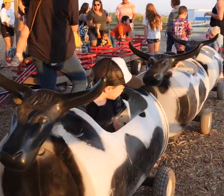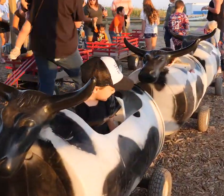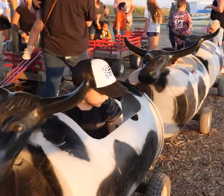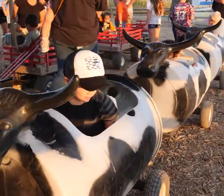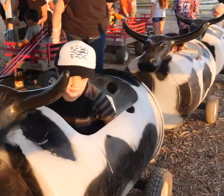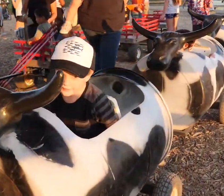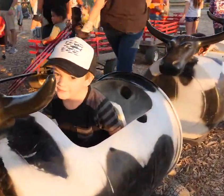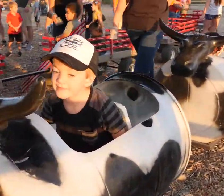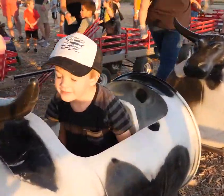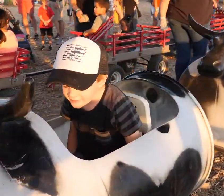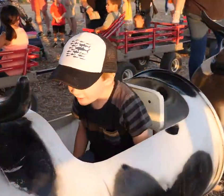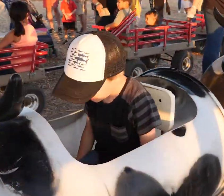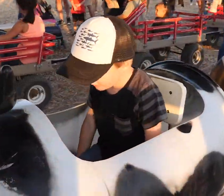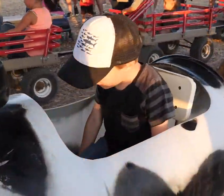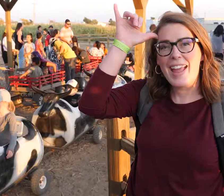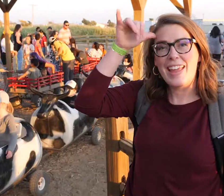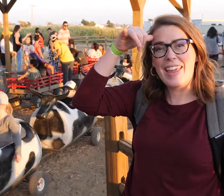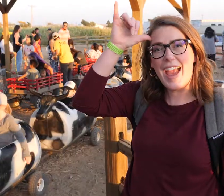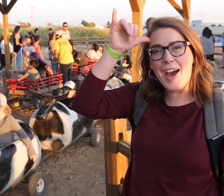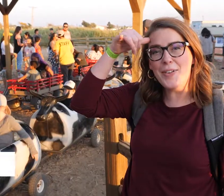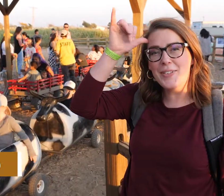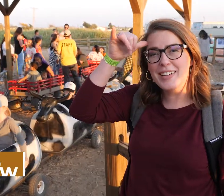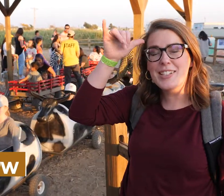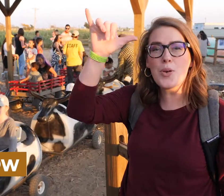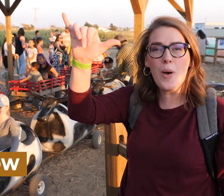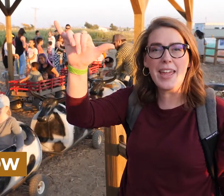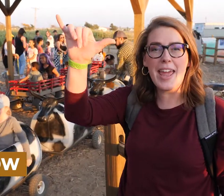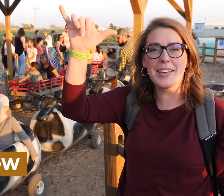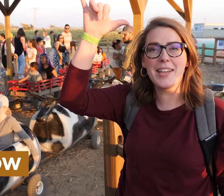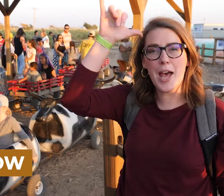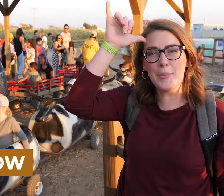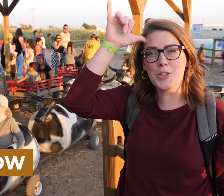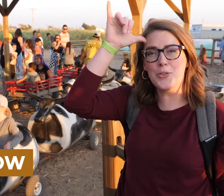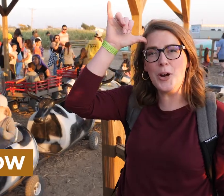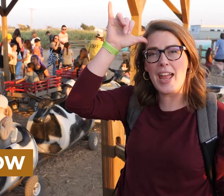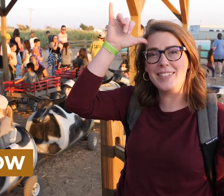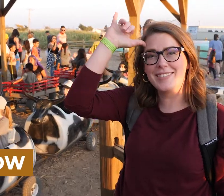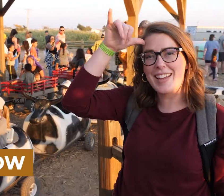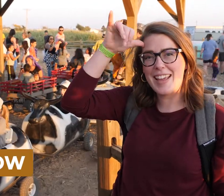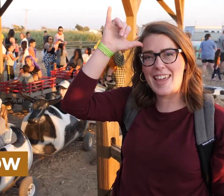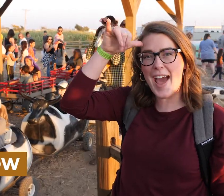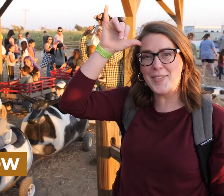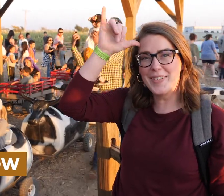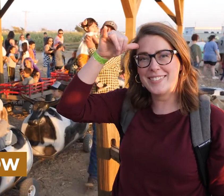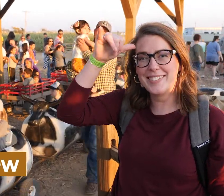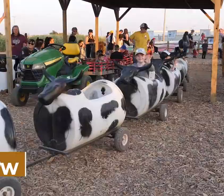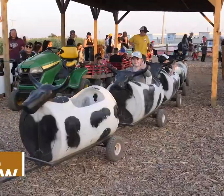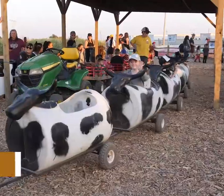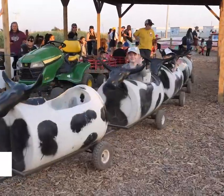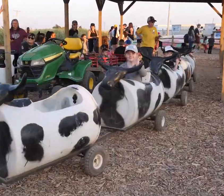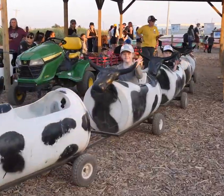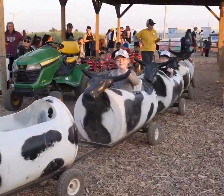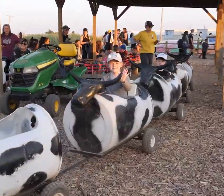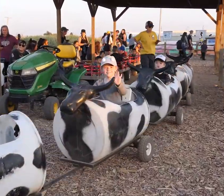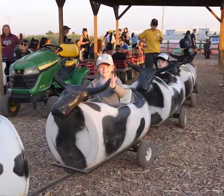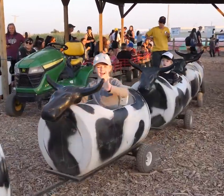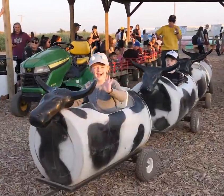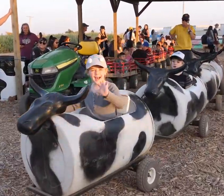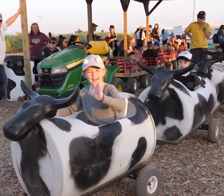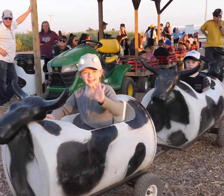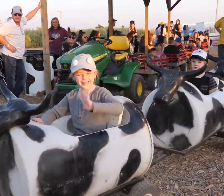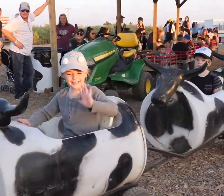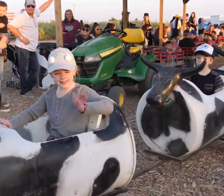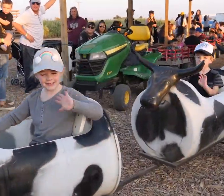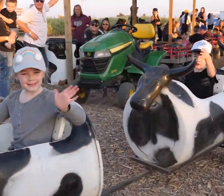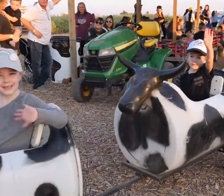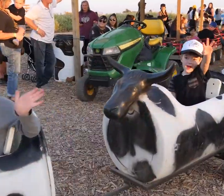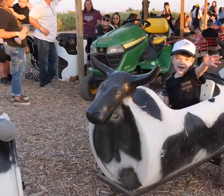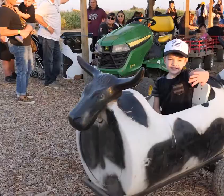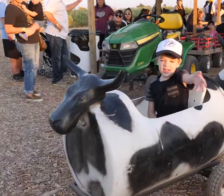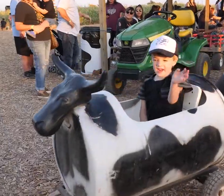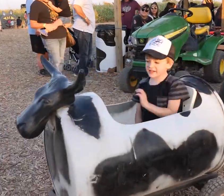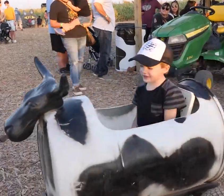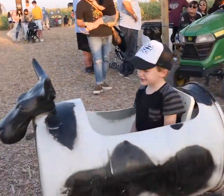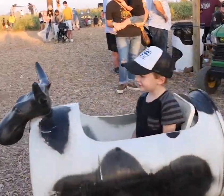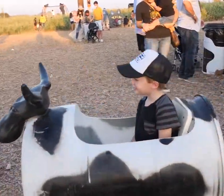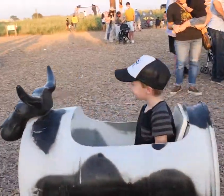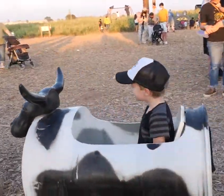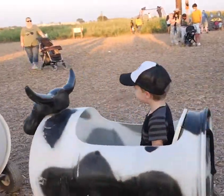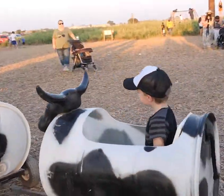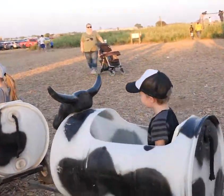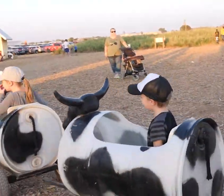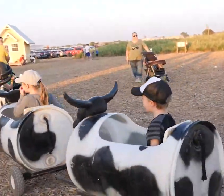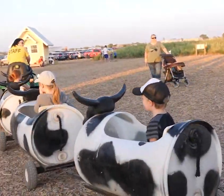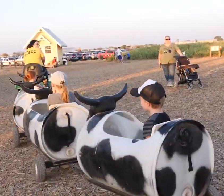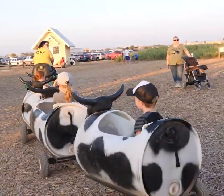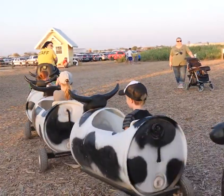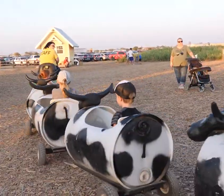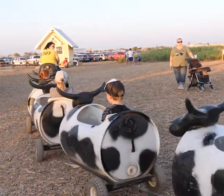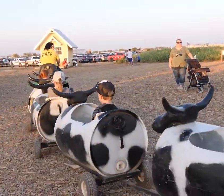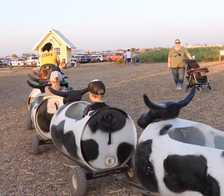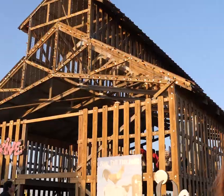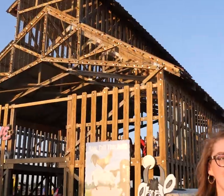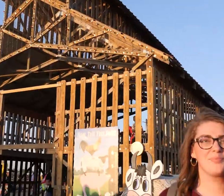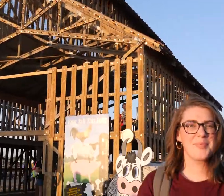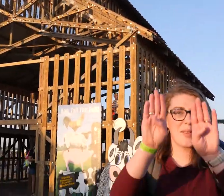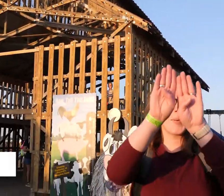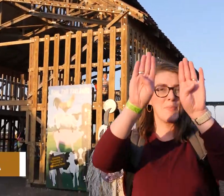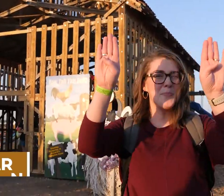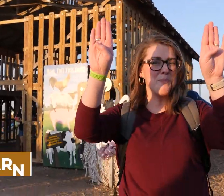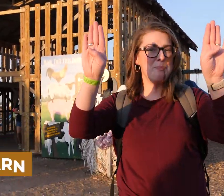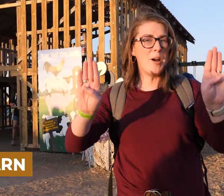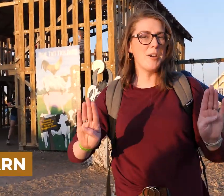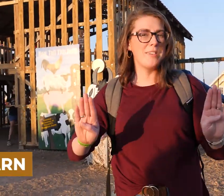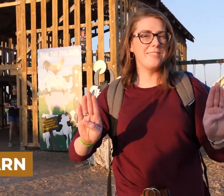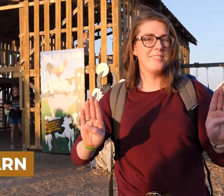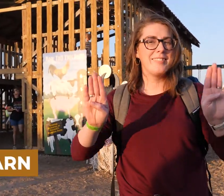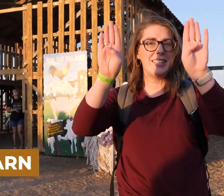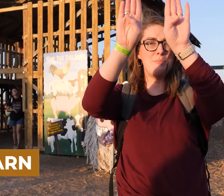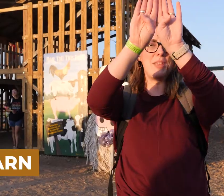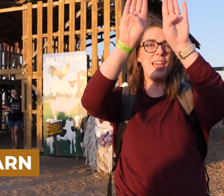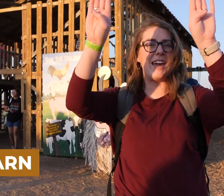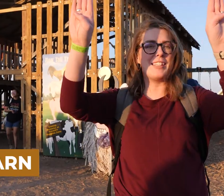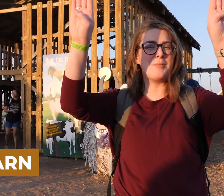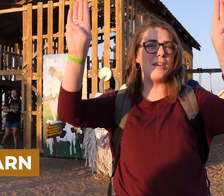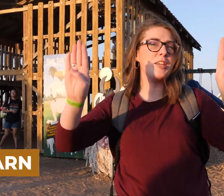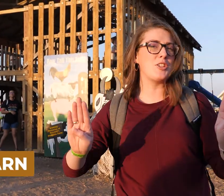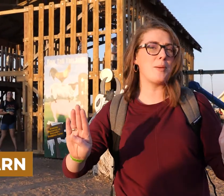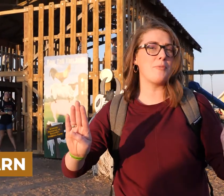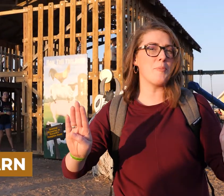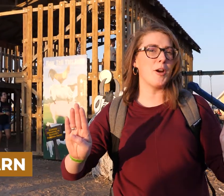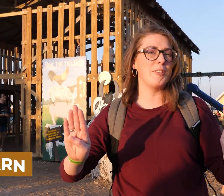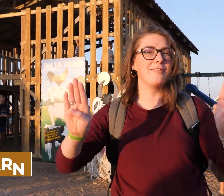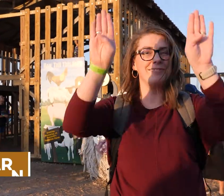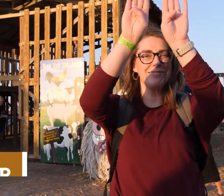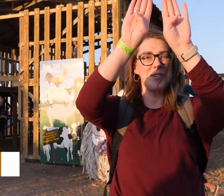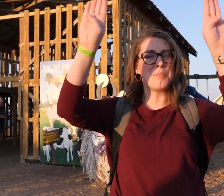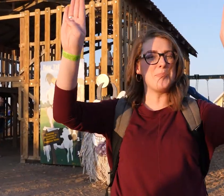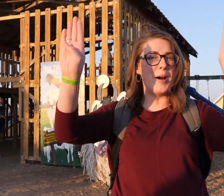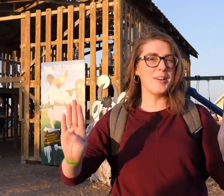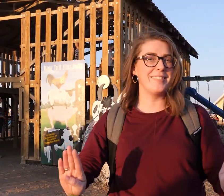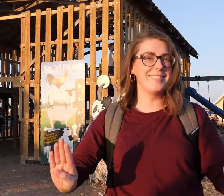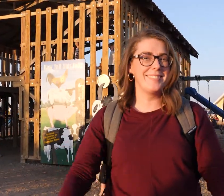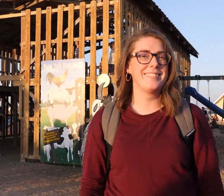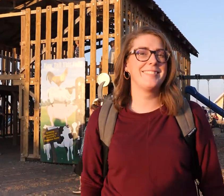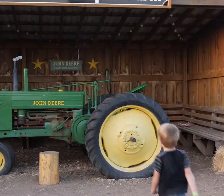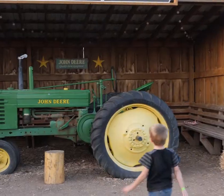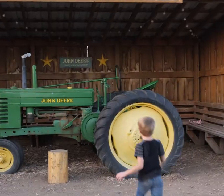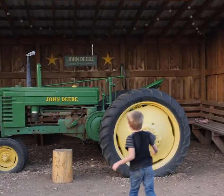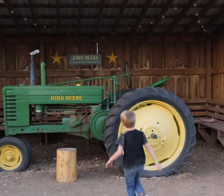BARN "B" hands, making the shape of a barn.